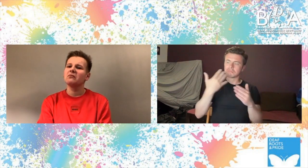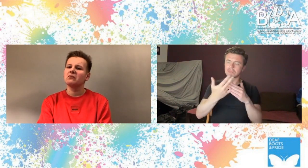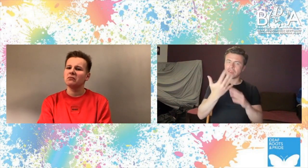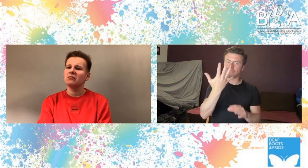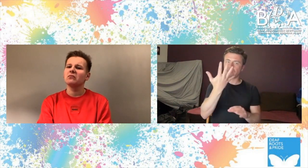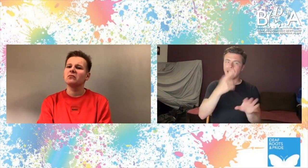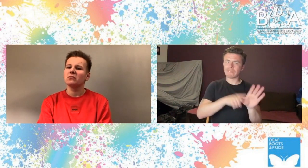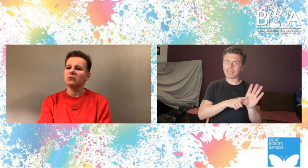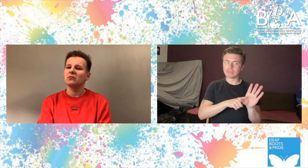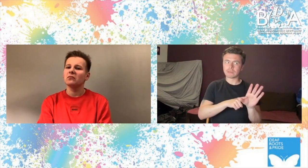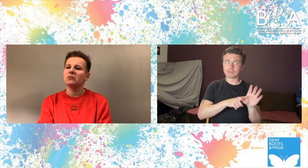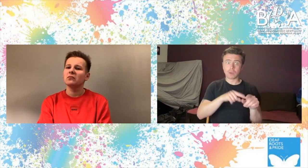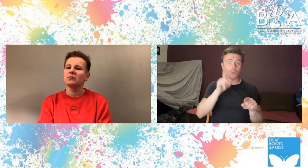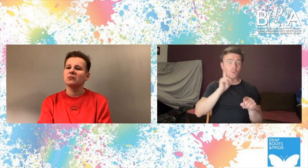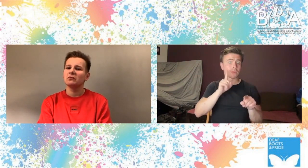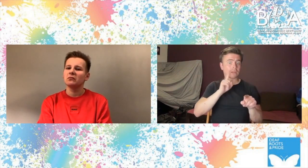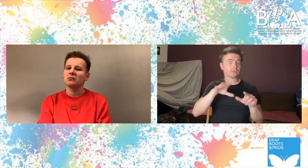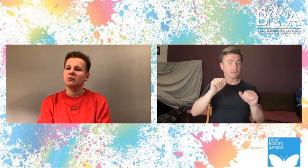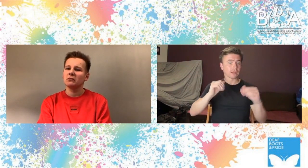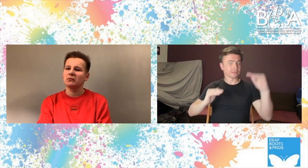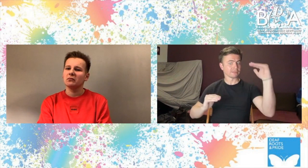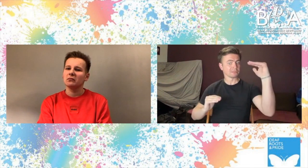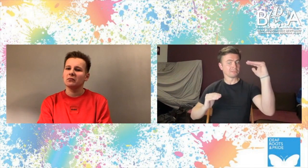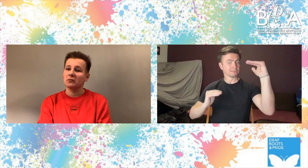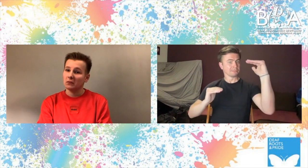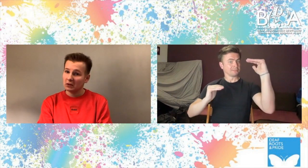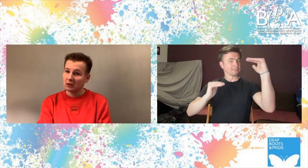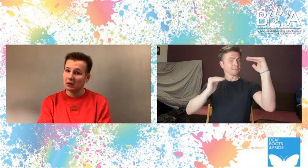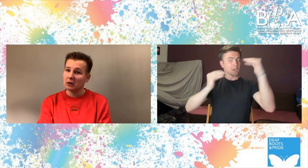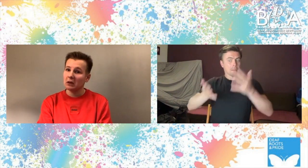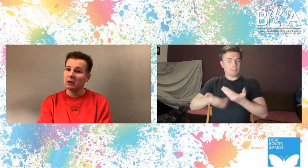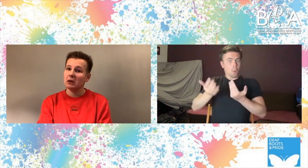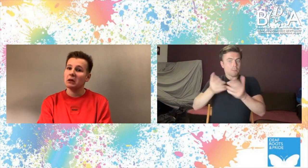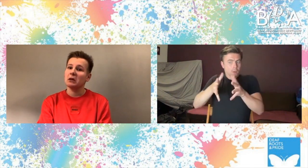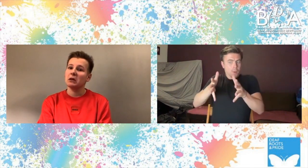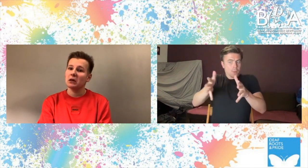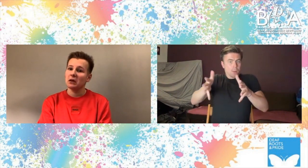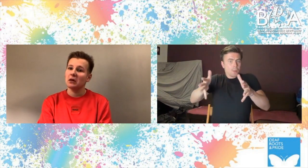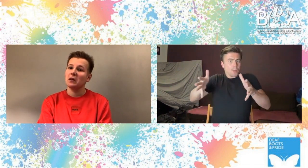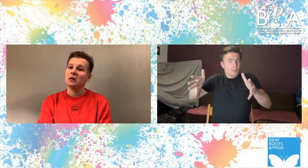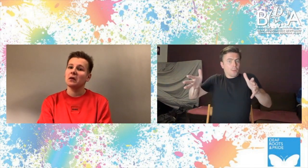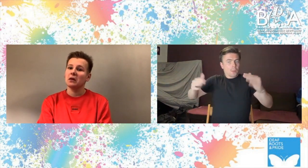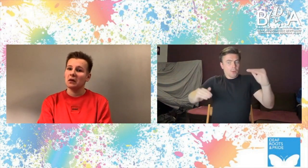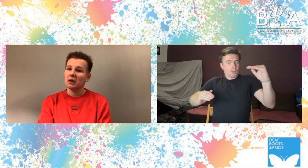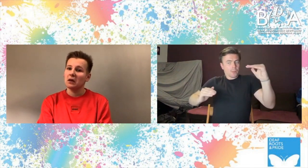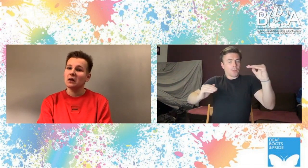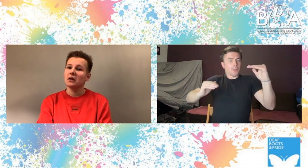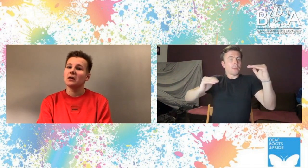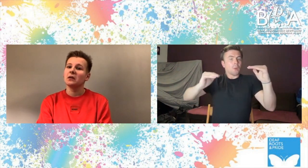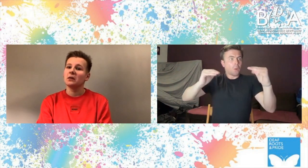I have seen more and more women coming into the profession so I feel that